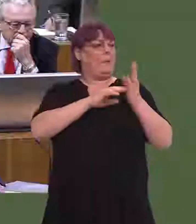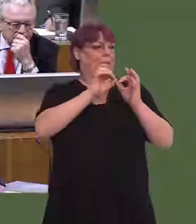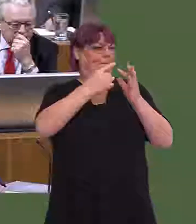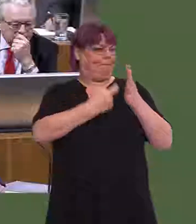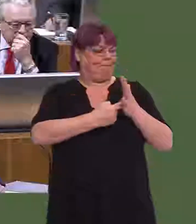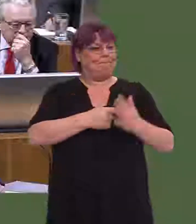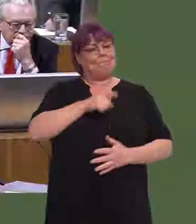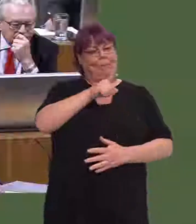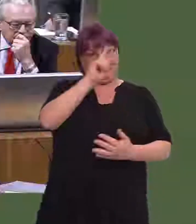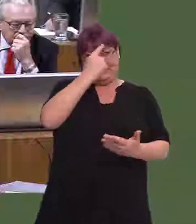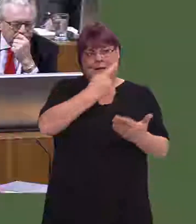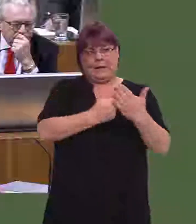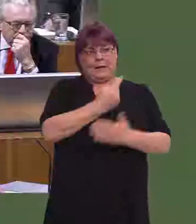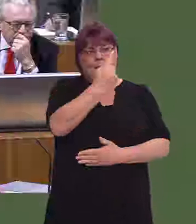It wasnít something that was done by politicians.